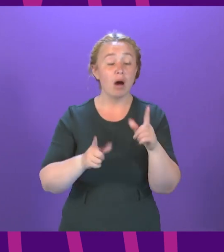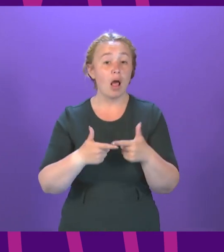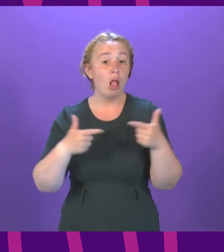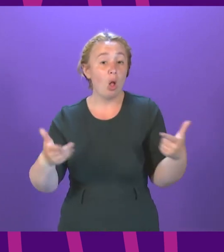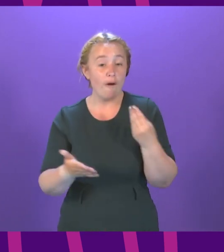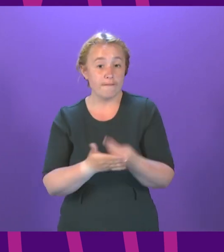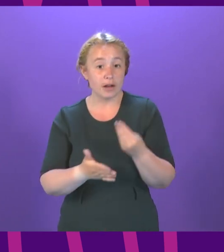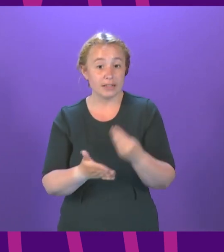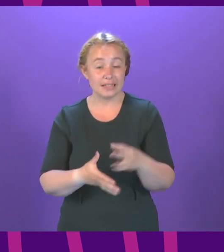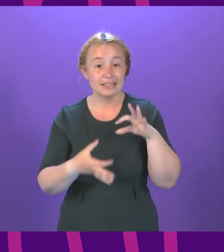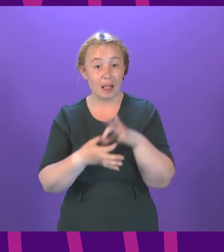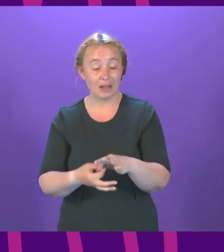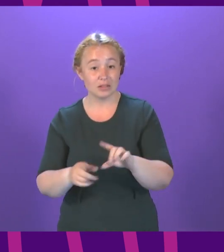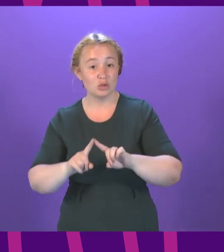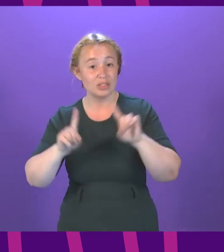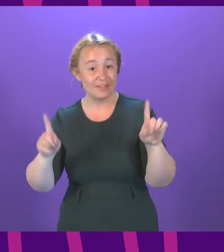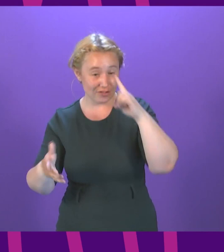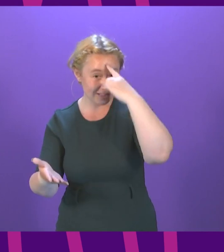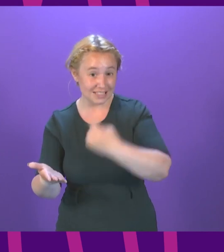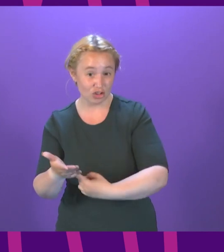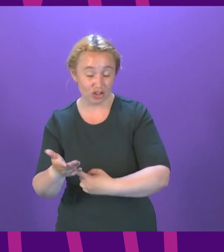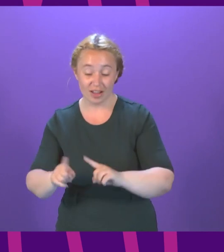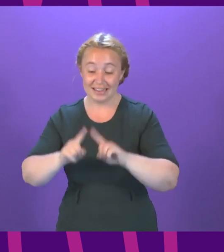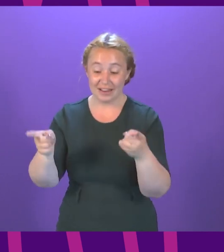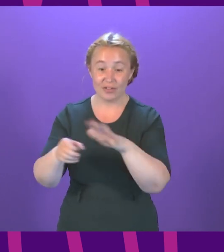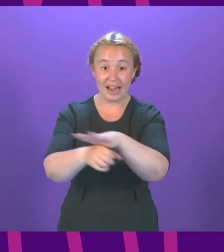decisions that are taken elsewhere. Therefore, we cannot always commit in advance, but we